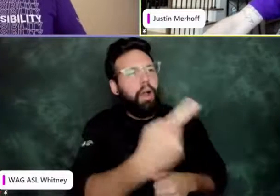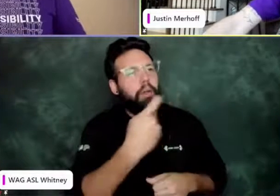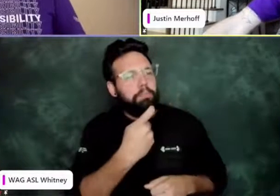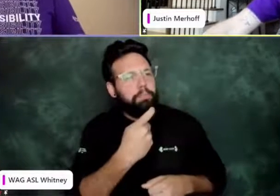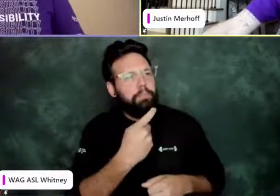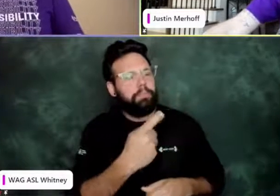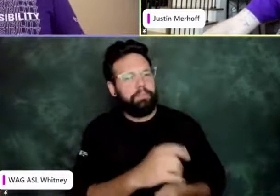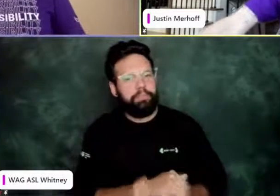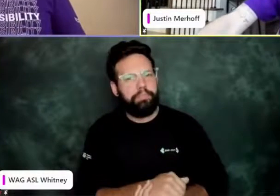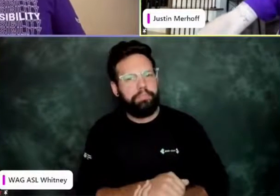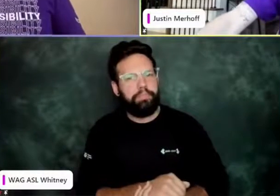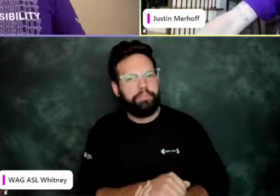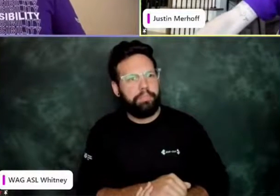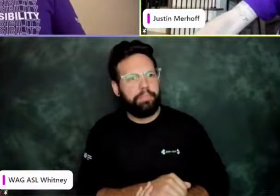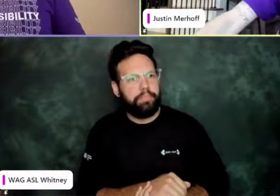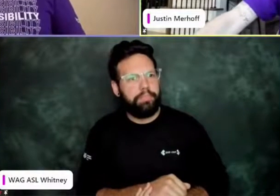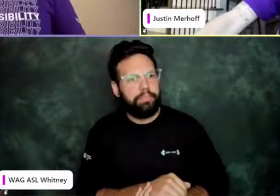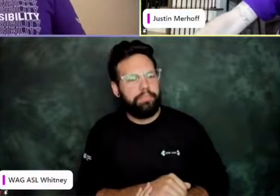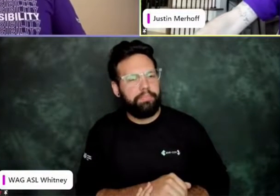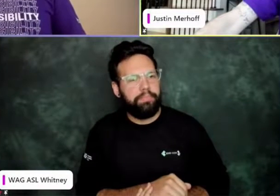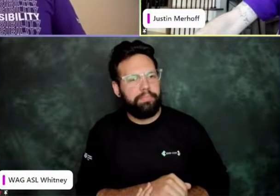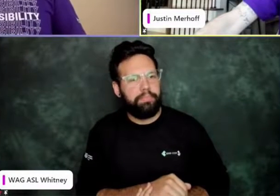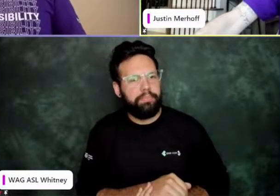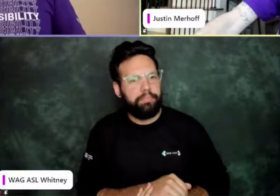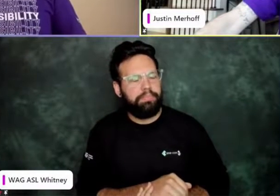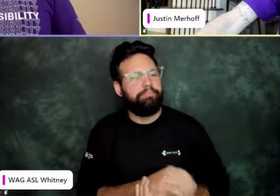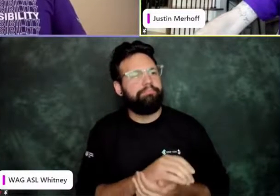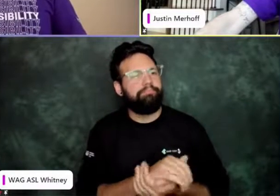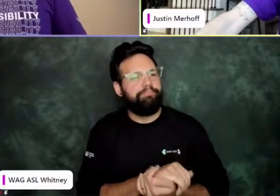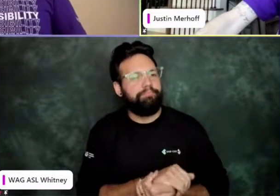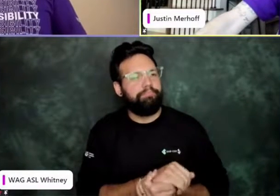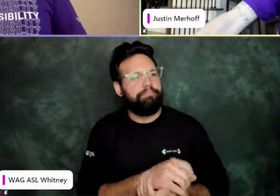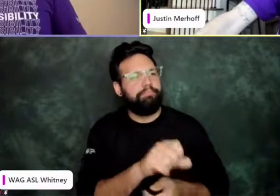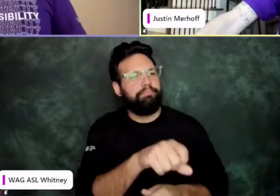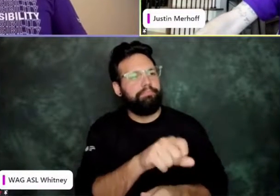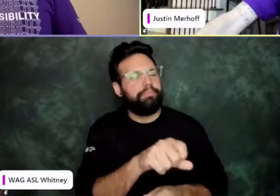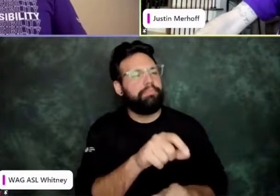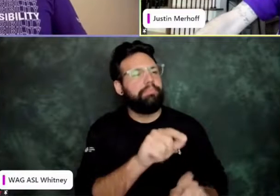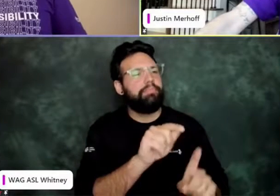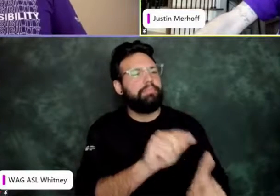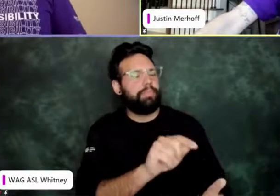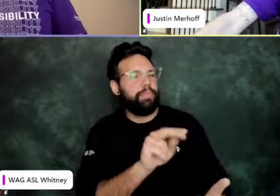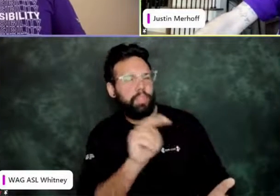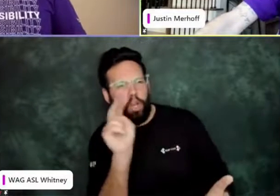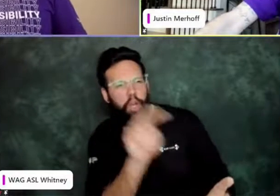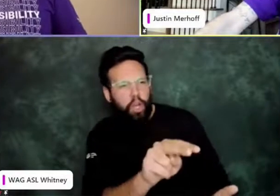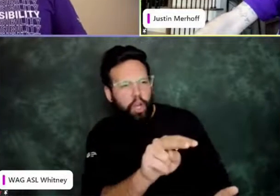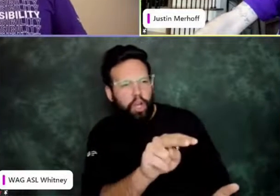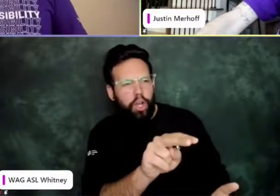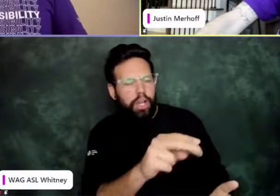You could check it in the Q&A. But yeah, just check that in the Q&A, it's been answered by...